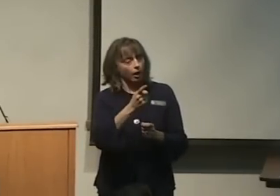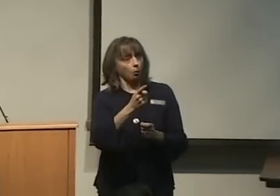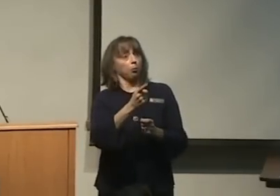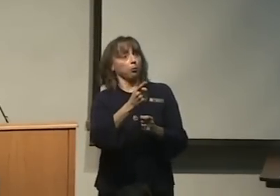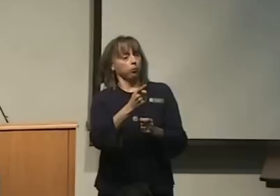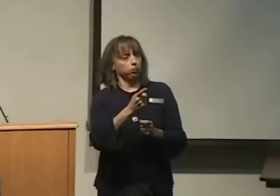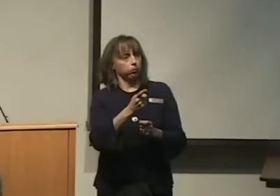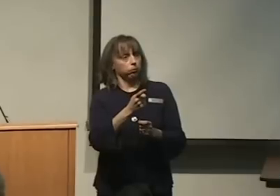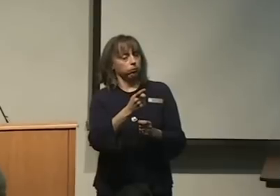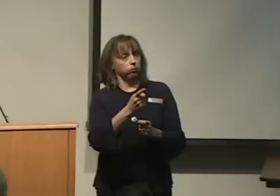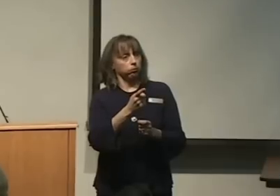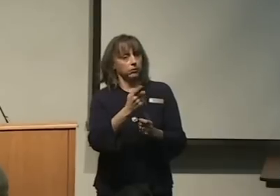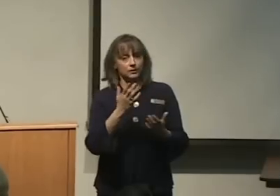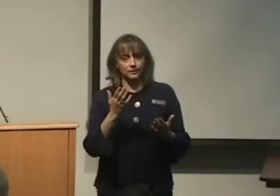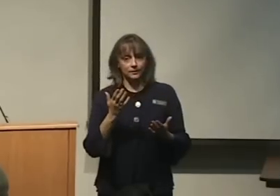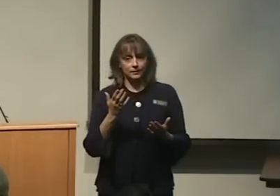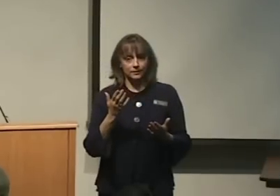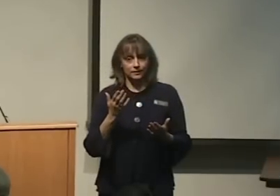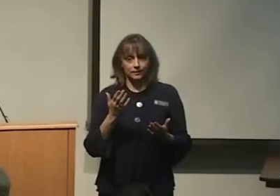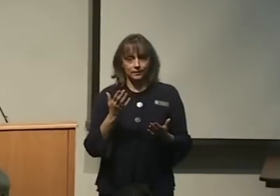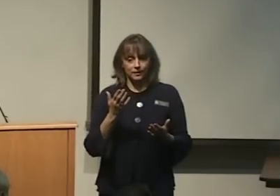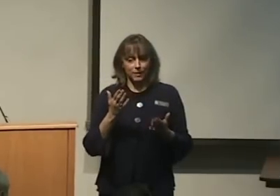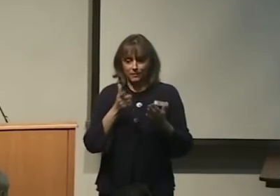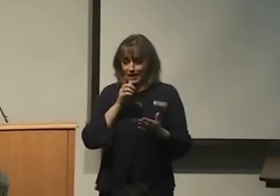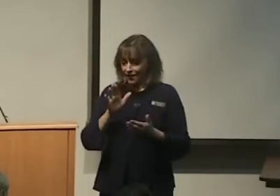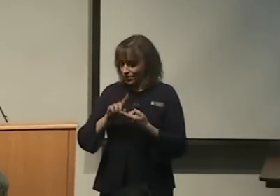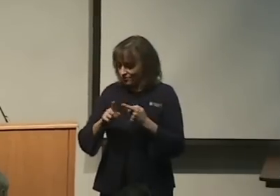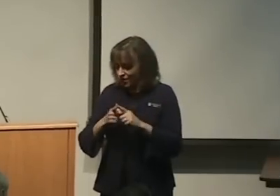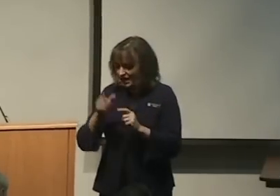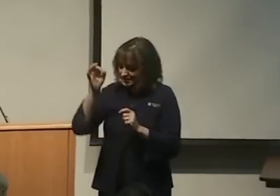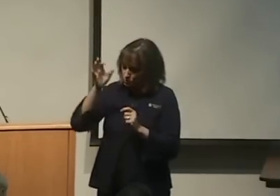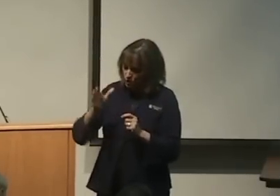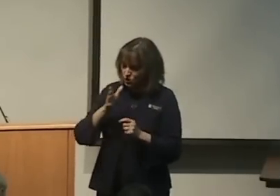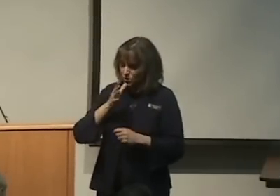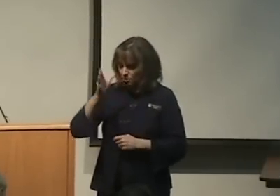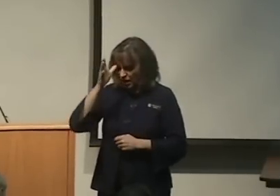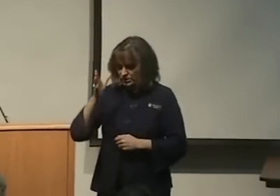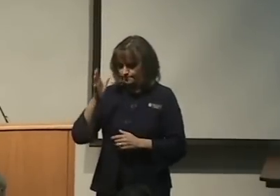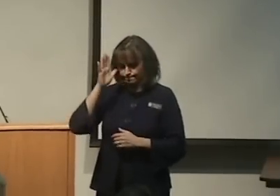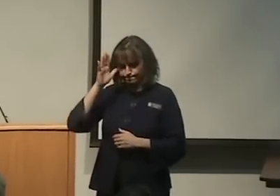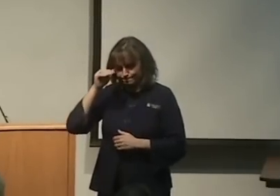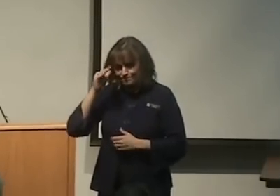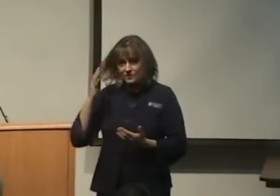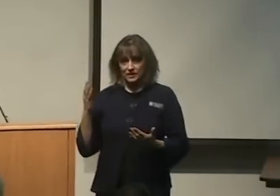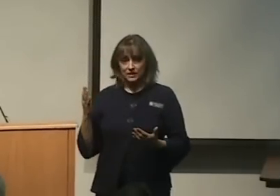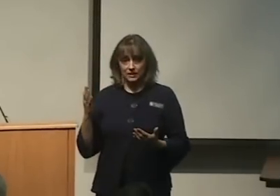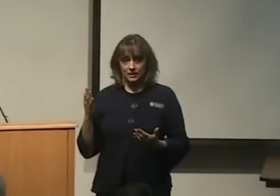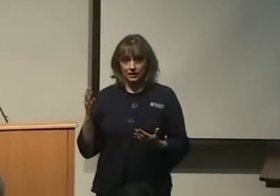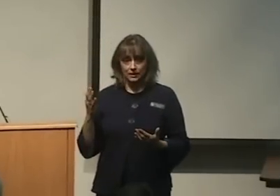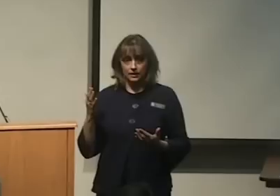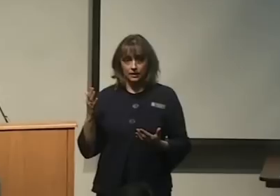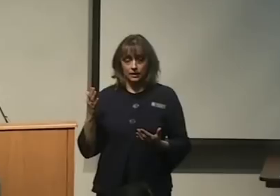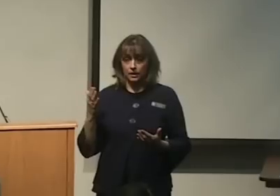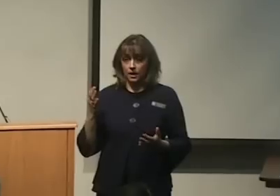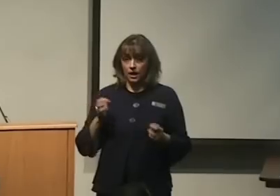probably not their preacher, not their parents. So if you don't change their mind where are they going to see it? So when a student says something,